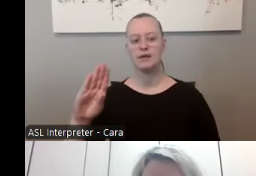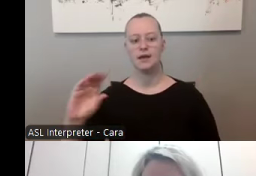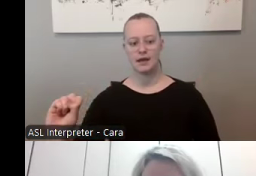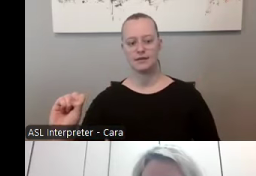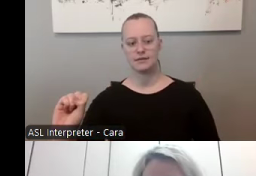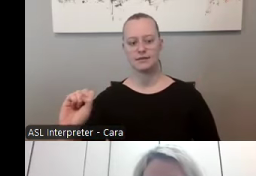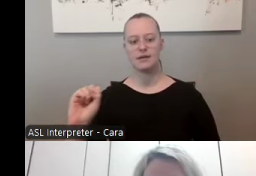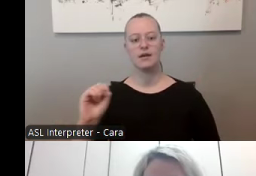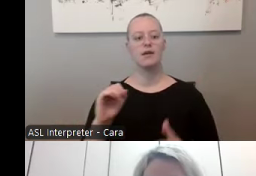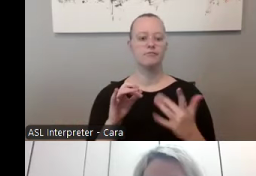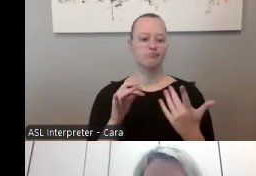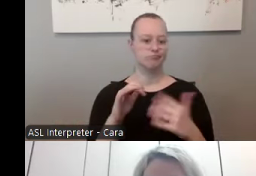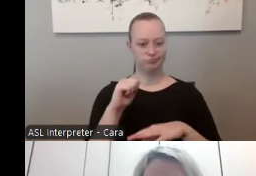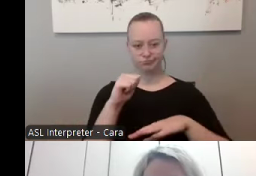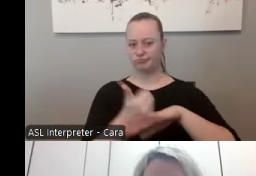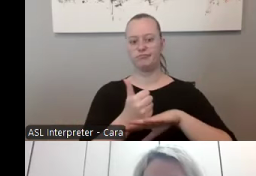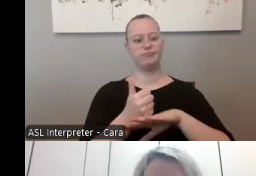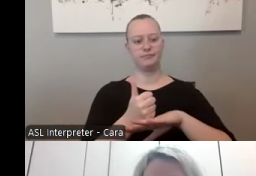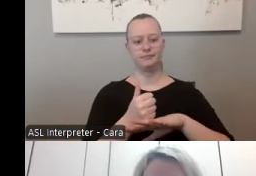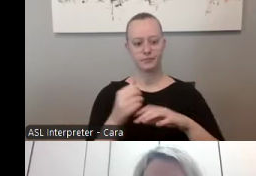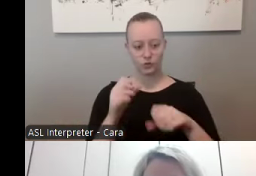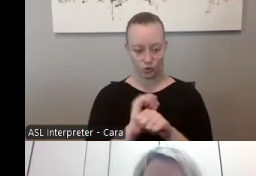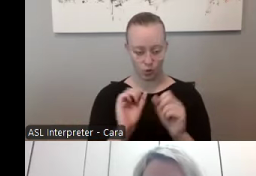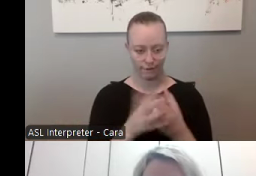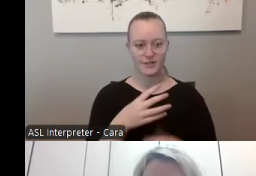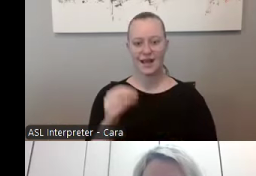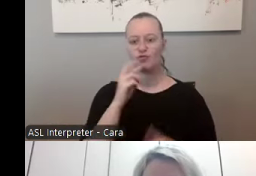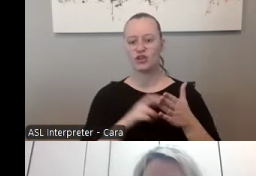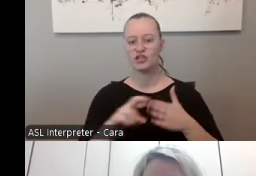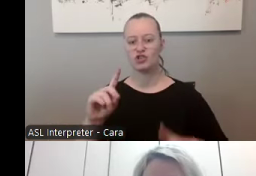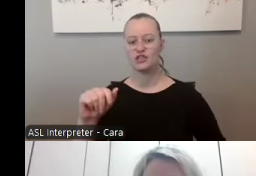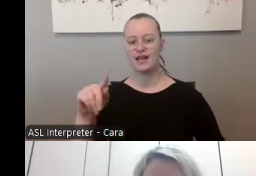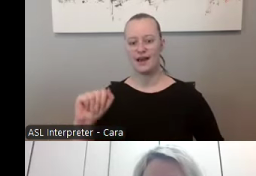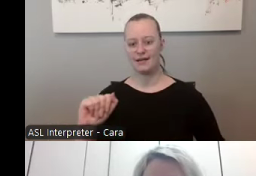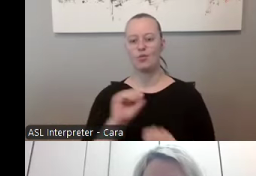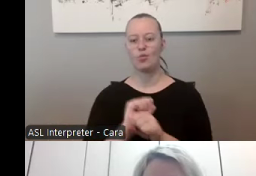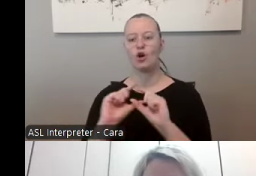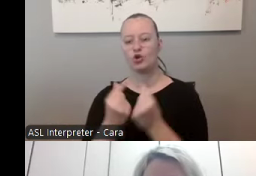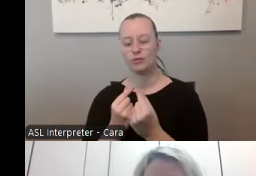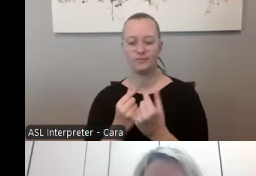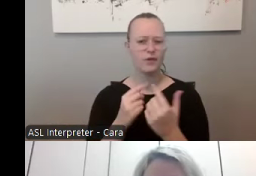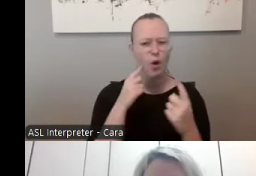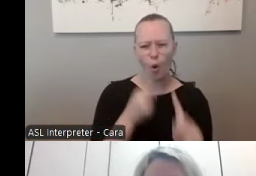Group or HCBS Forward, with the goal of ensuring that older adults and children and